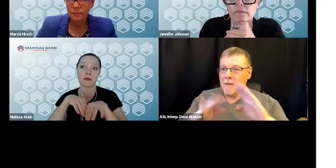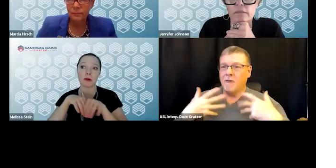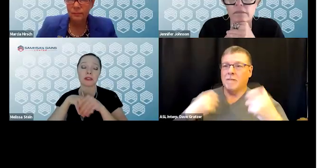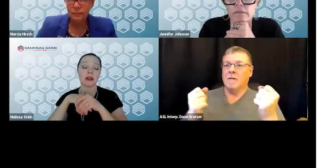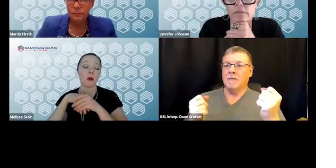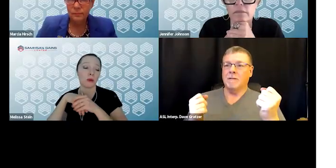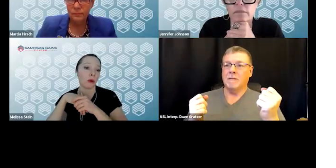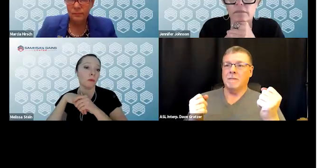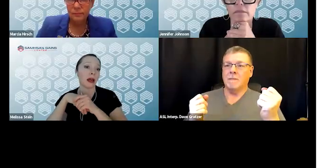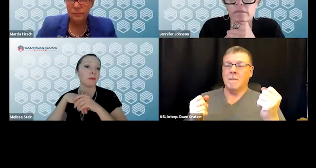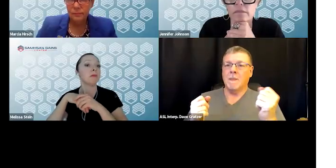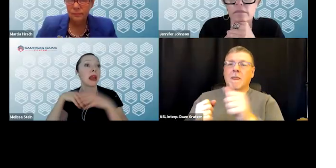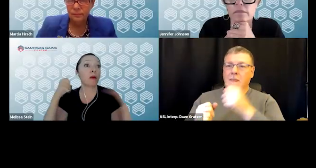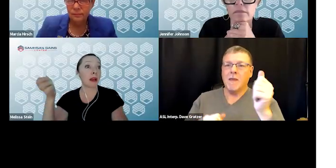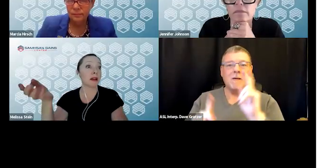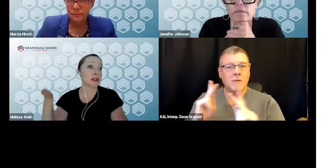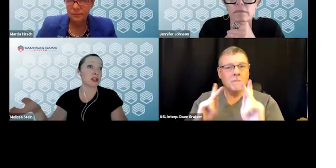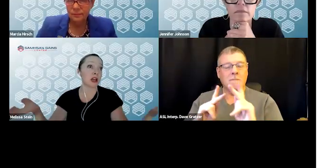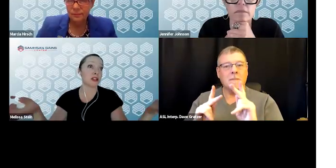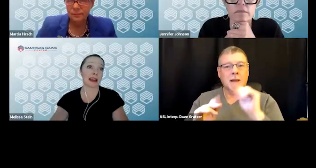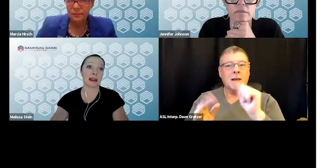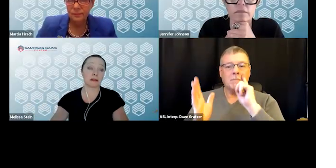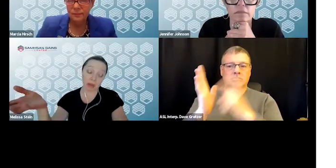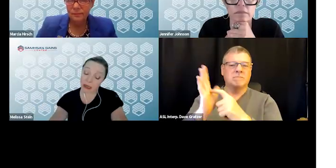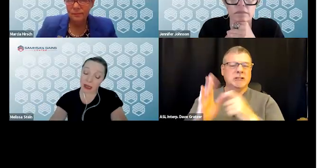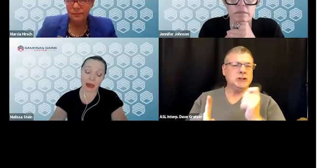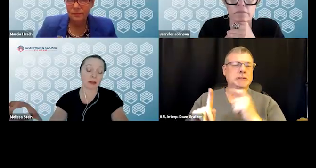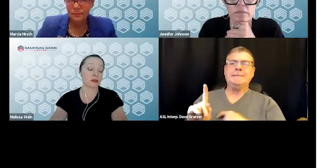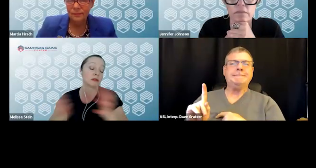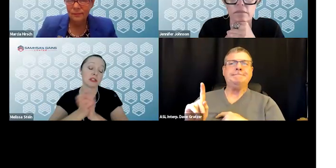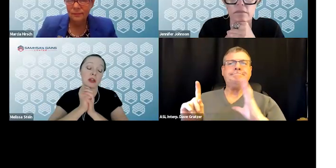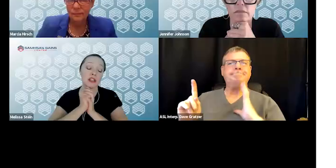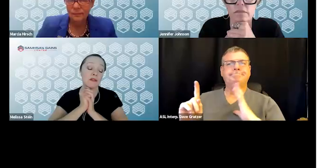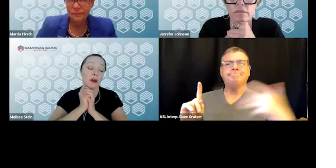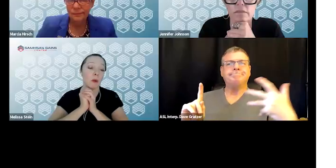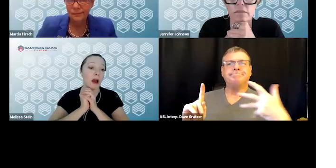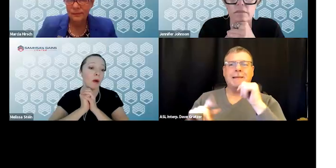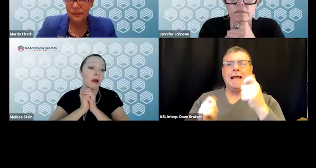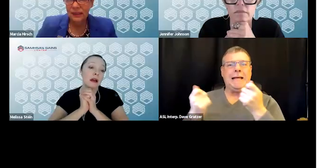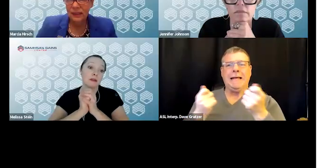other folks in the courtroom that may witness a judge that might not handle the situation very well?